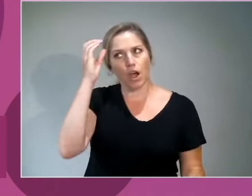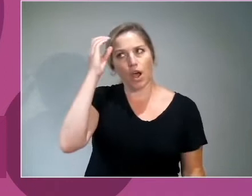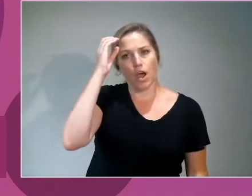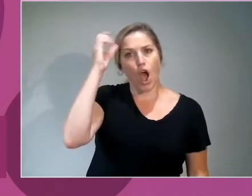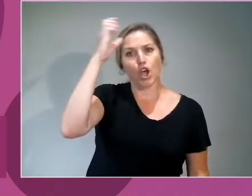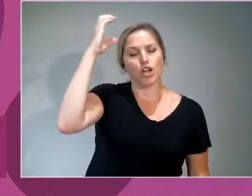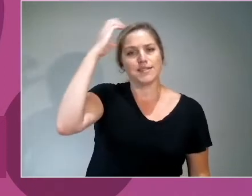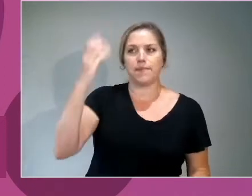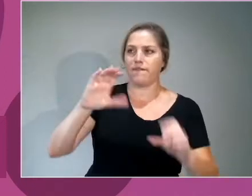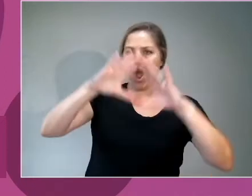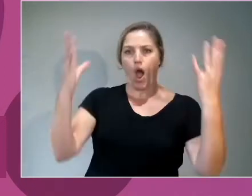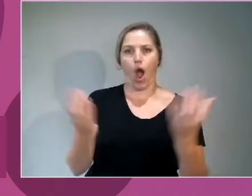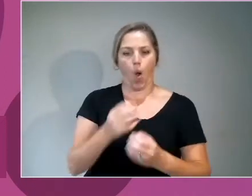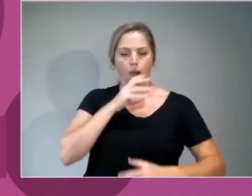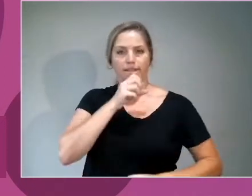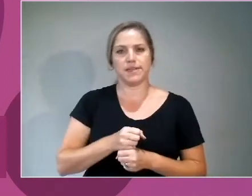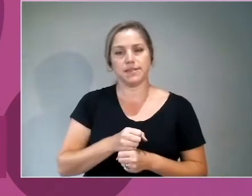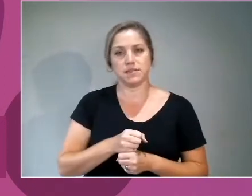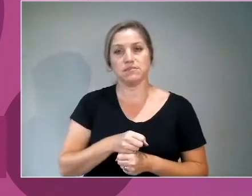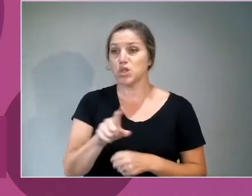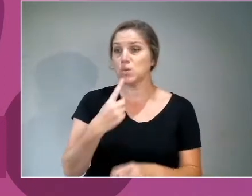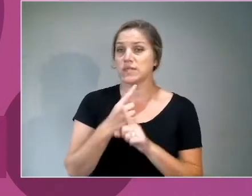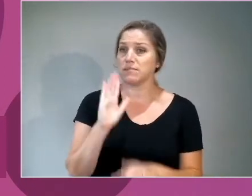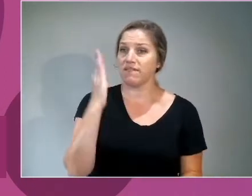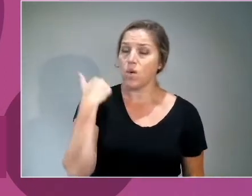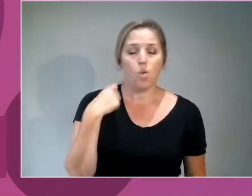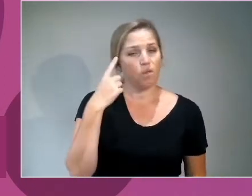So you made that point and I think that it is a very important and well recognised point.